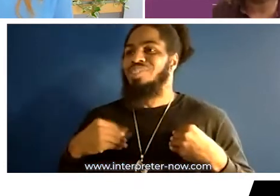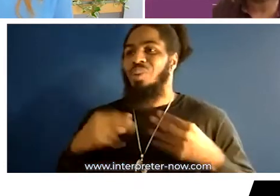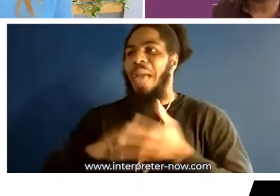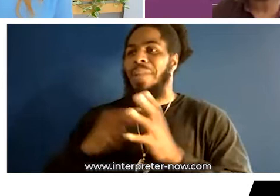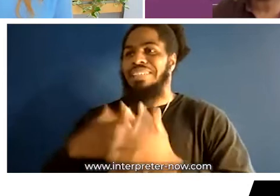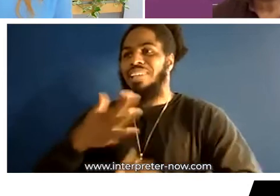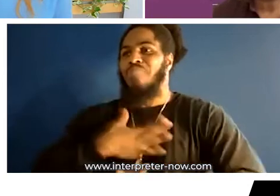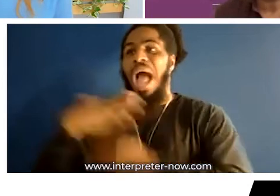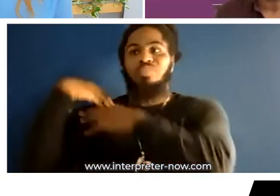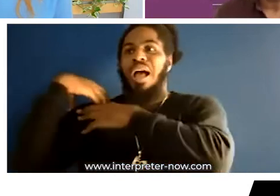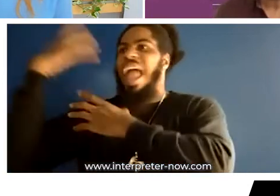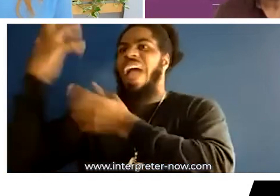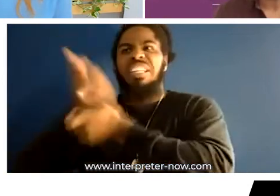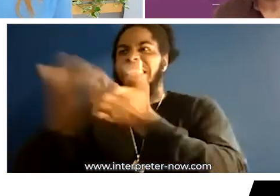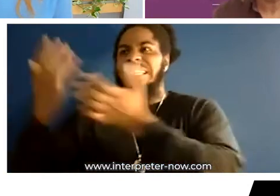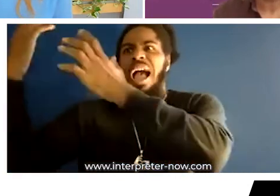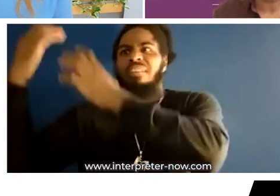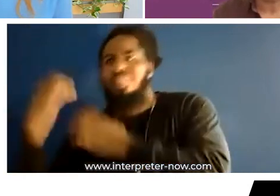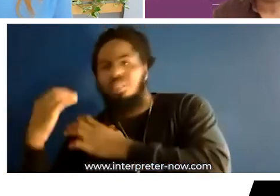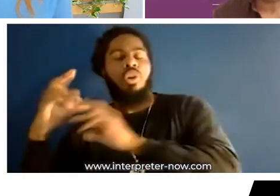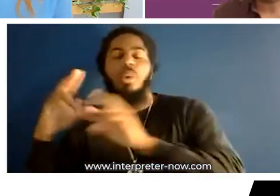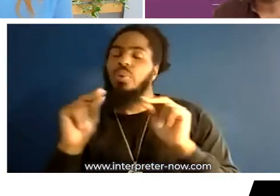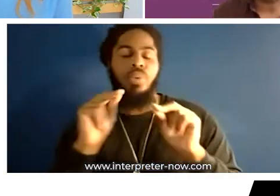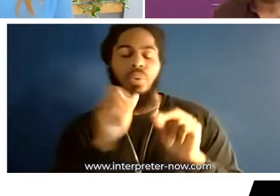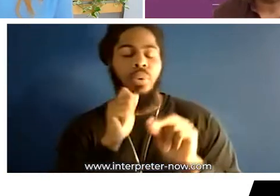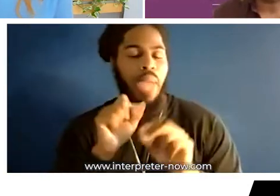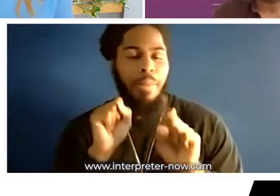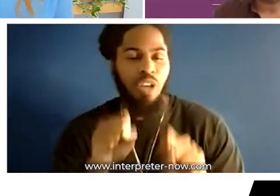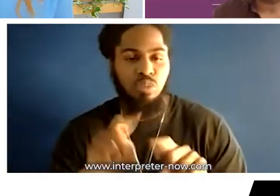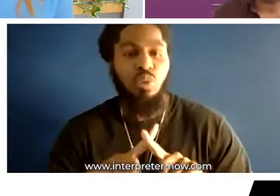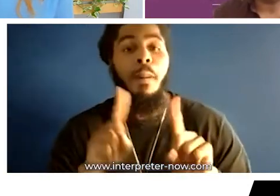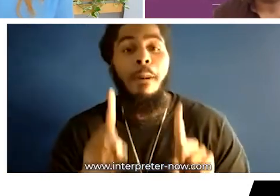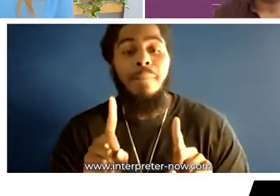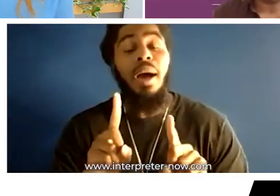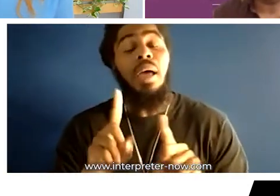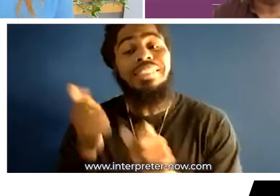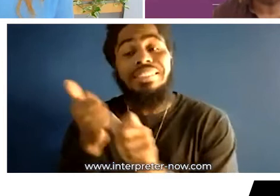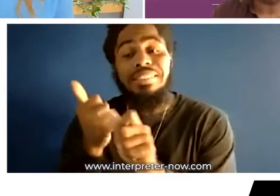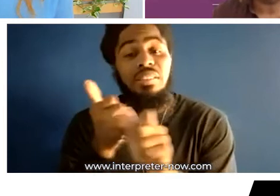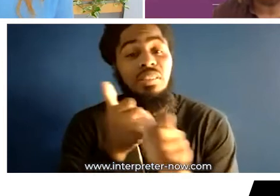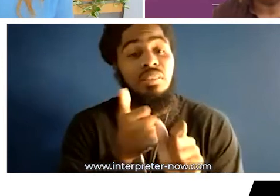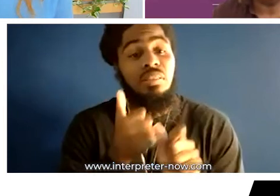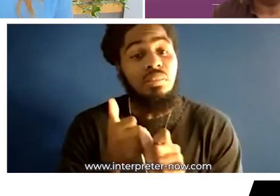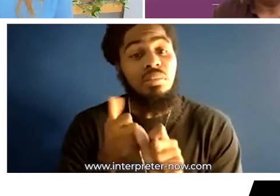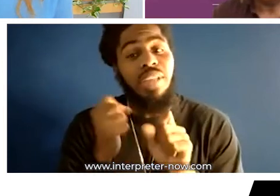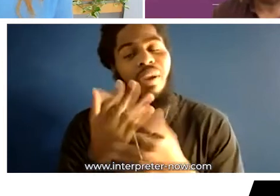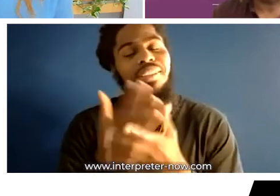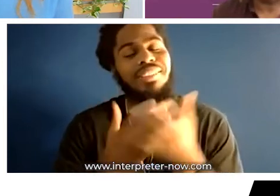shoulder. That's not plausible. But I believe that each of us within our sphere of influence, there are some things that we can do.